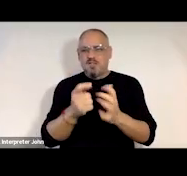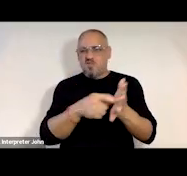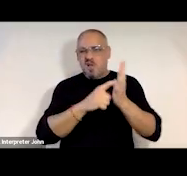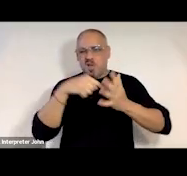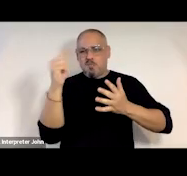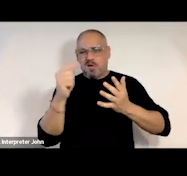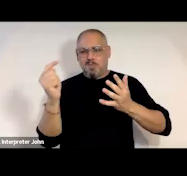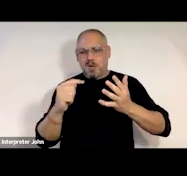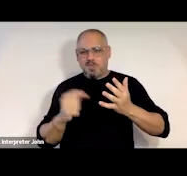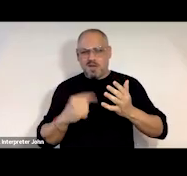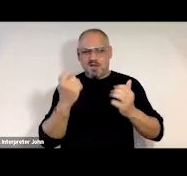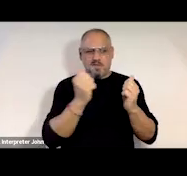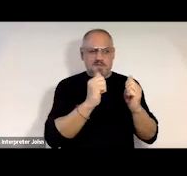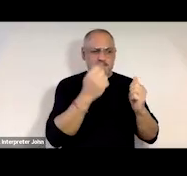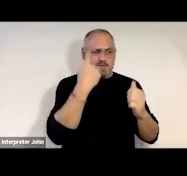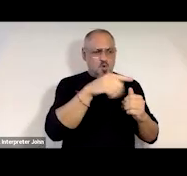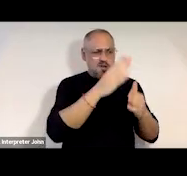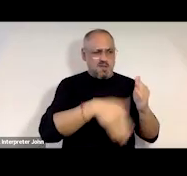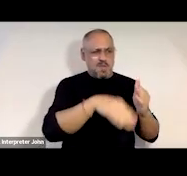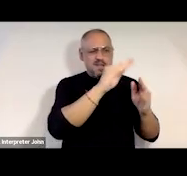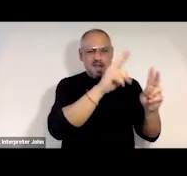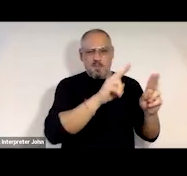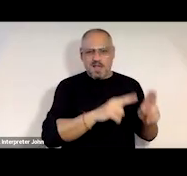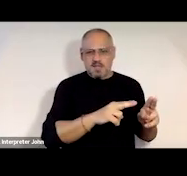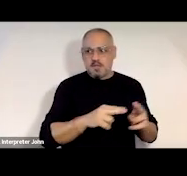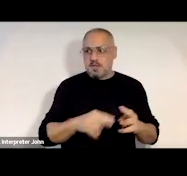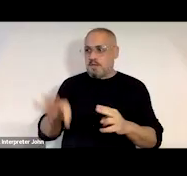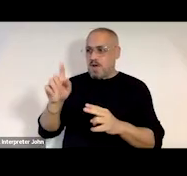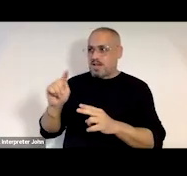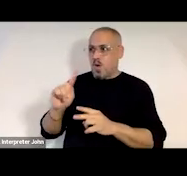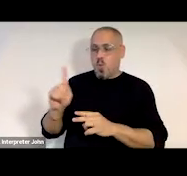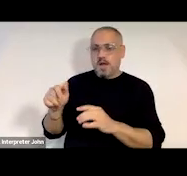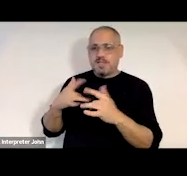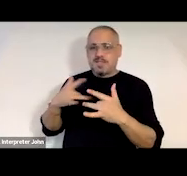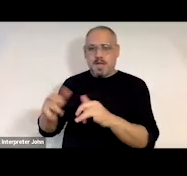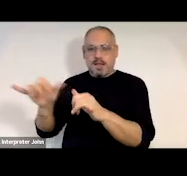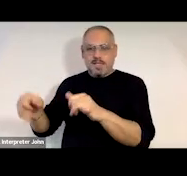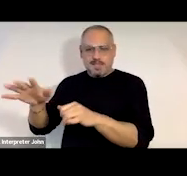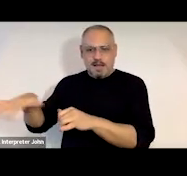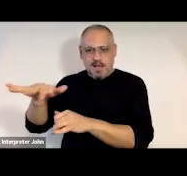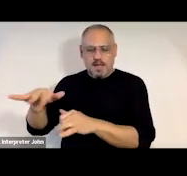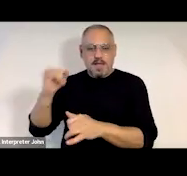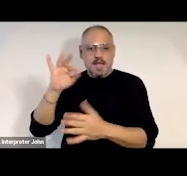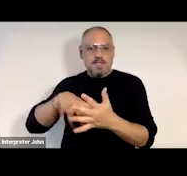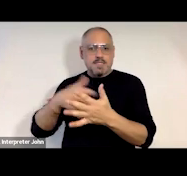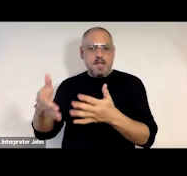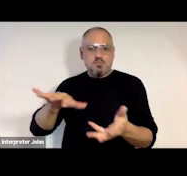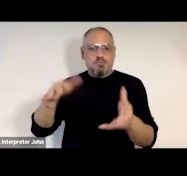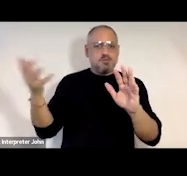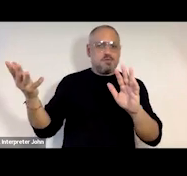to complete an application. So finding out where they're spending their day in case schedules get conflicted